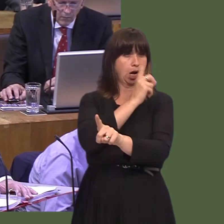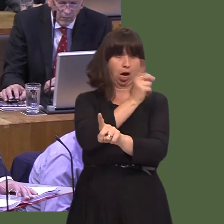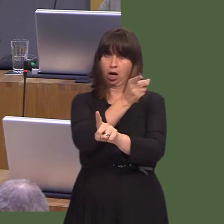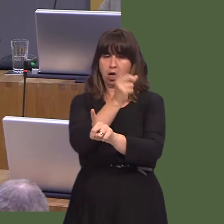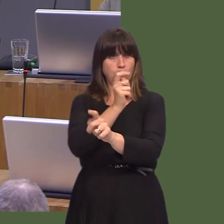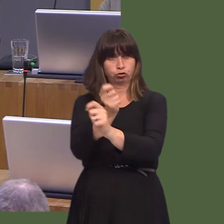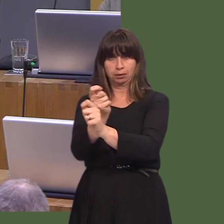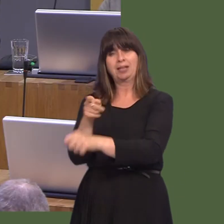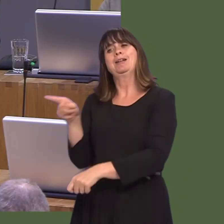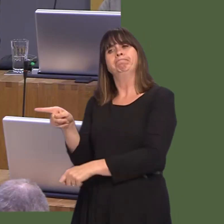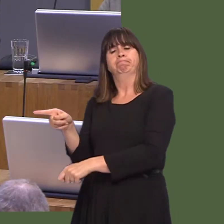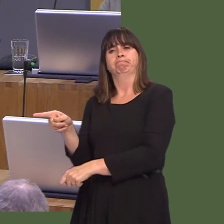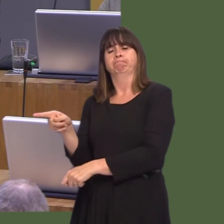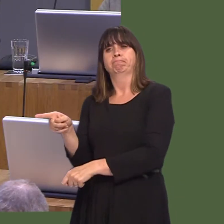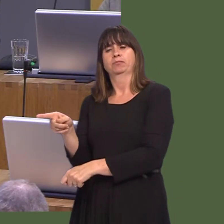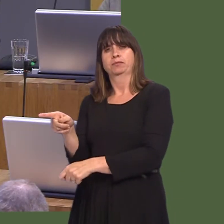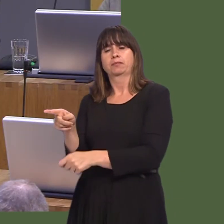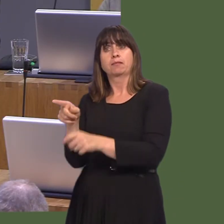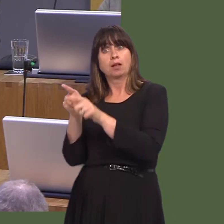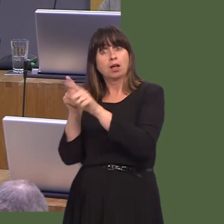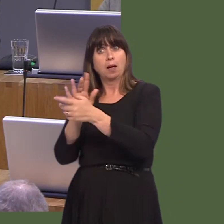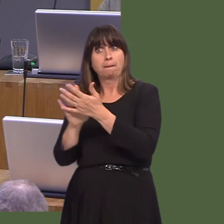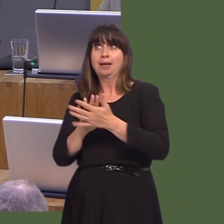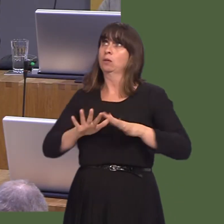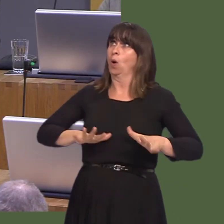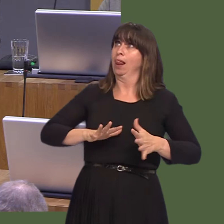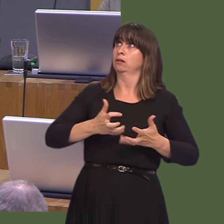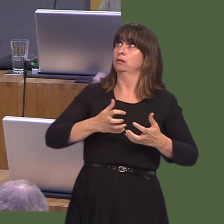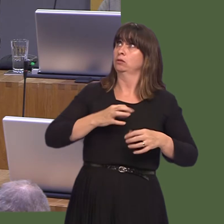Now, what is not clear to us at the moment is how that will affect us in terms of prescribing.